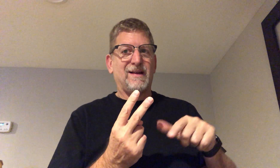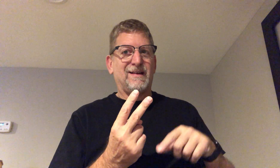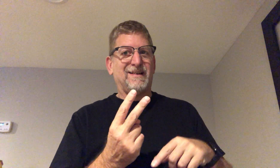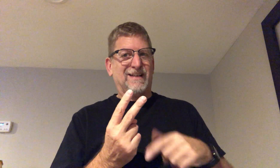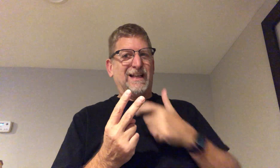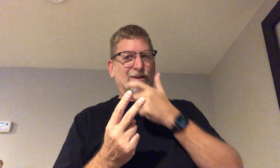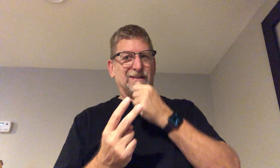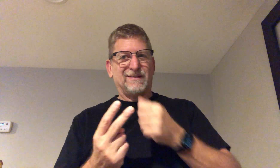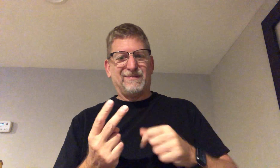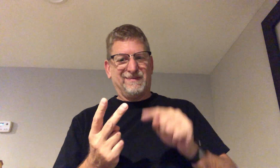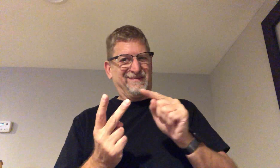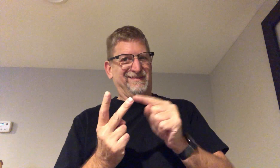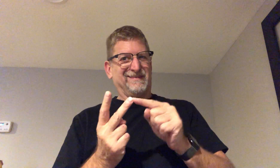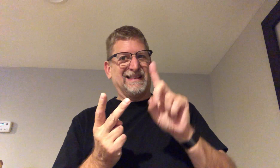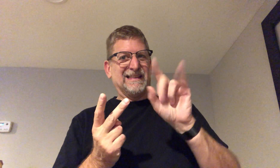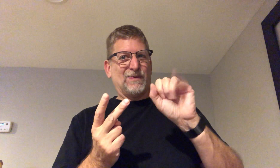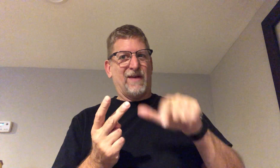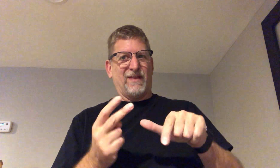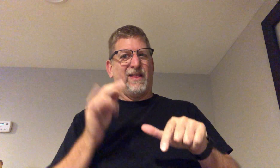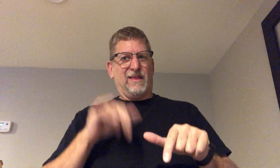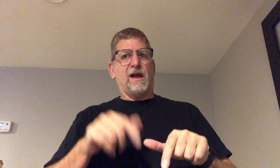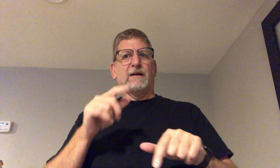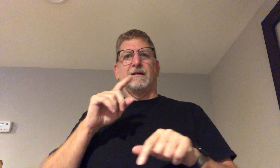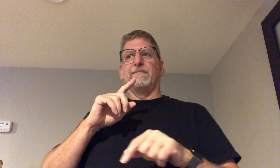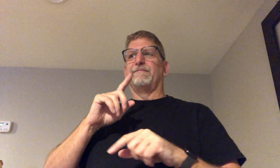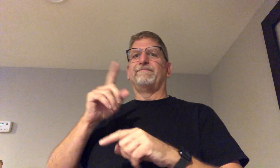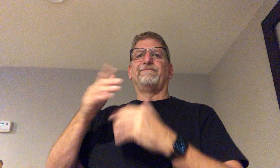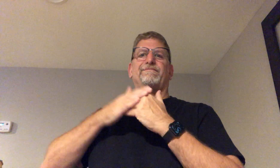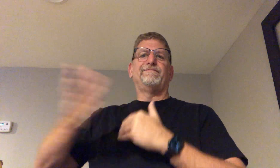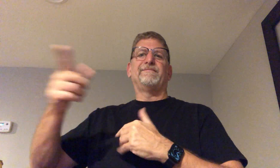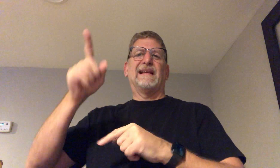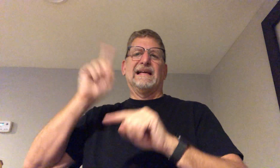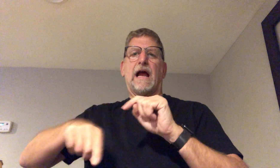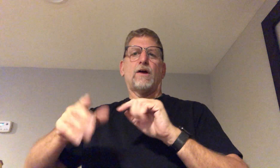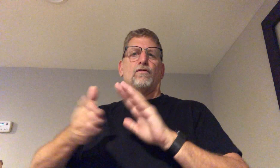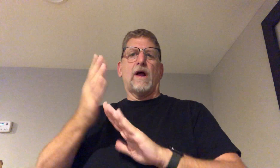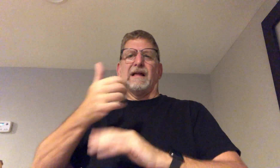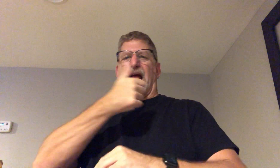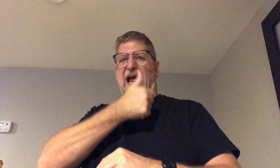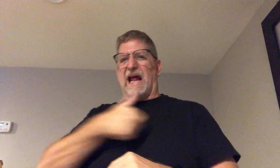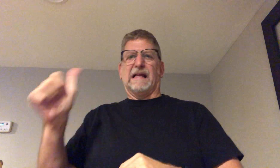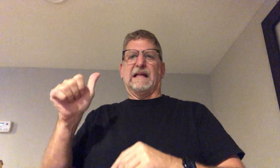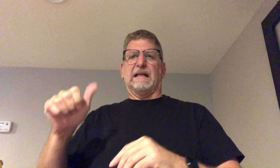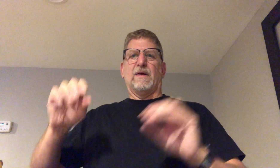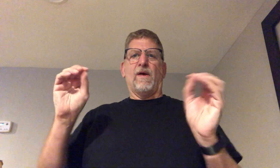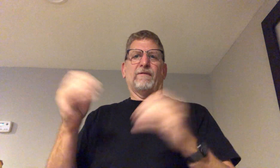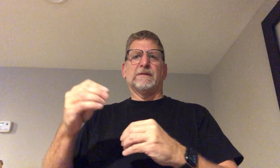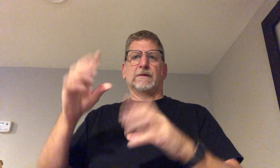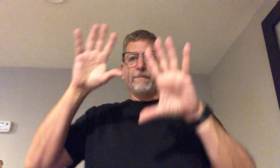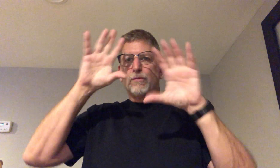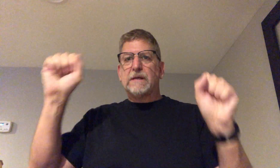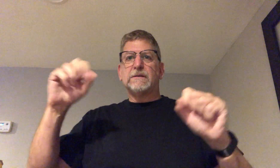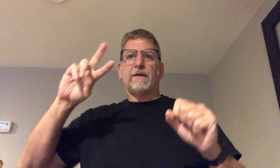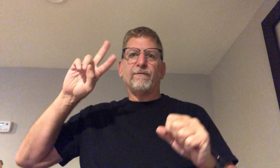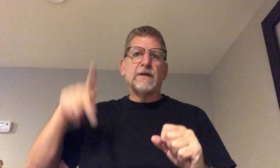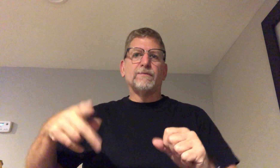and vote again to disqualify him. It's interesting! Voting to disqualify him would mean that he cannot run for any office whether it's for the presidency,